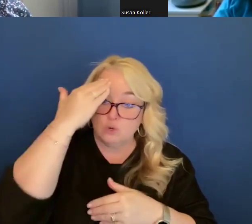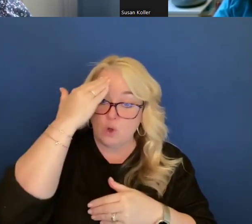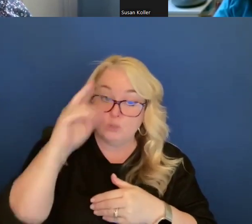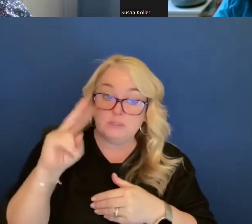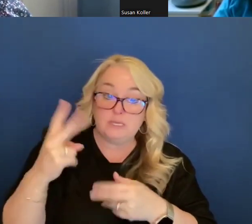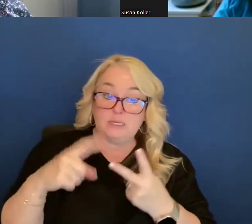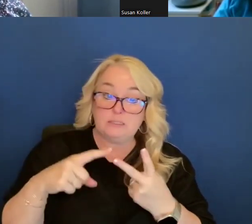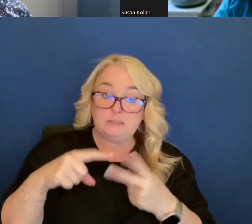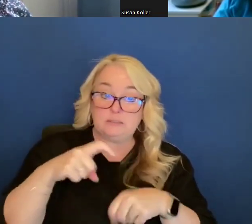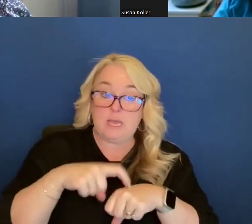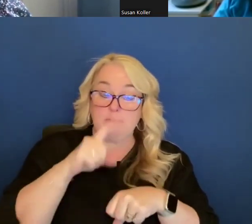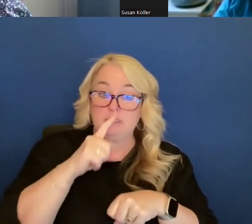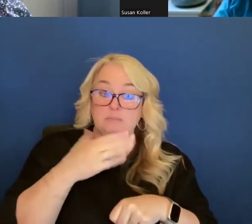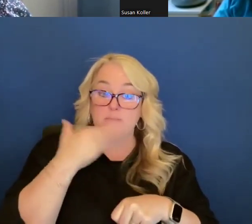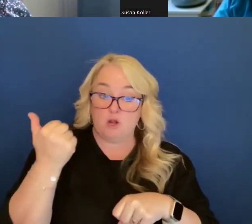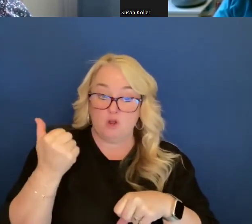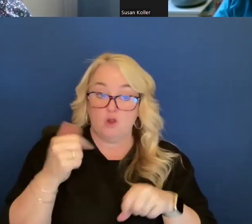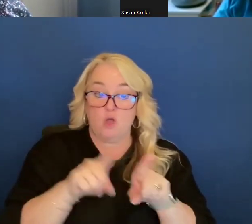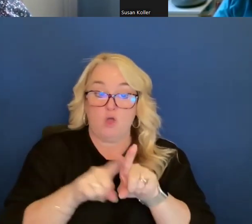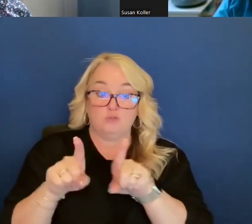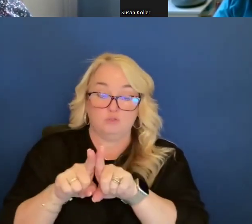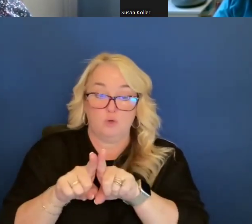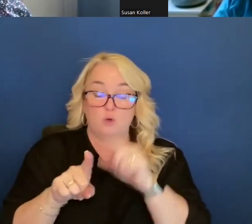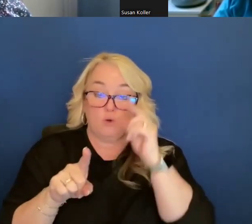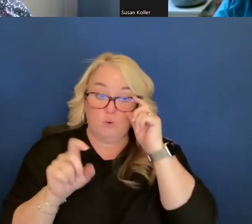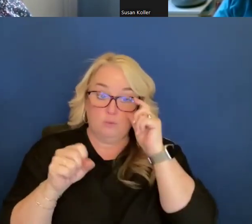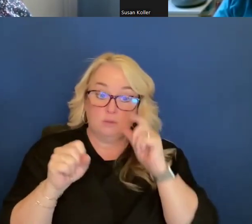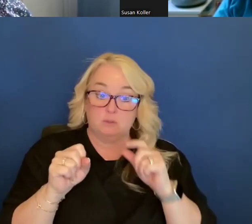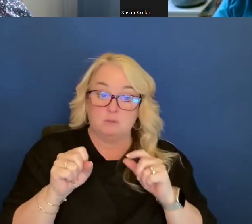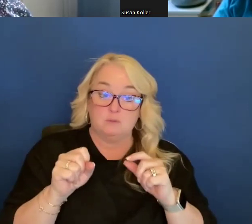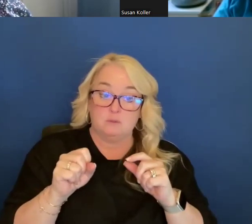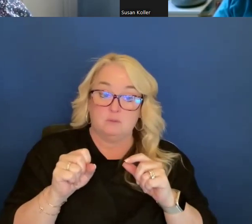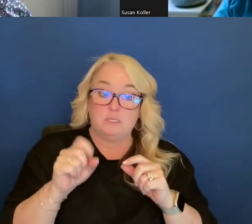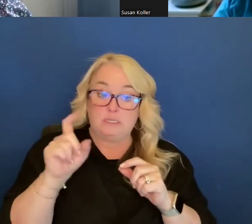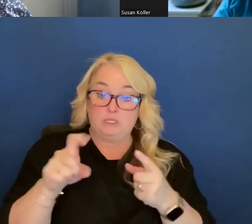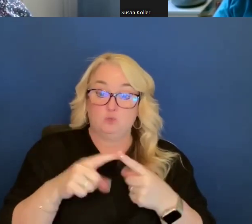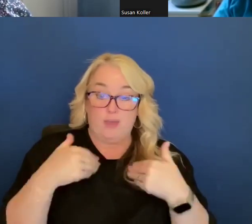better. And I'm also hearing a call for plain language waiver